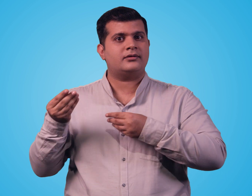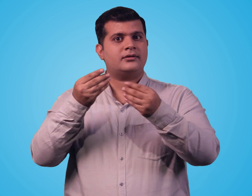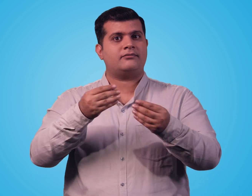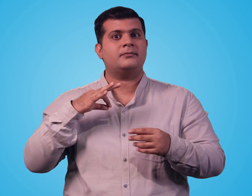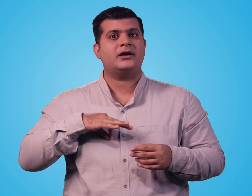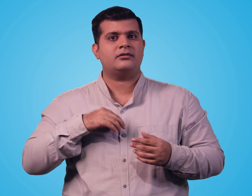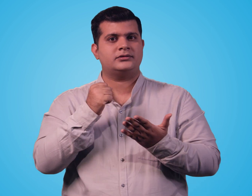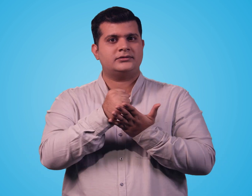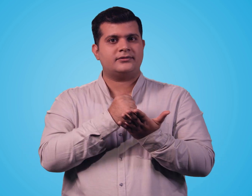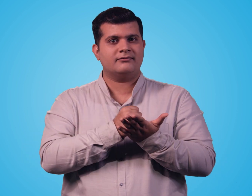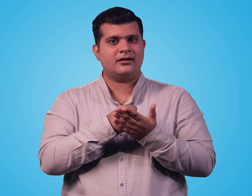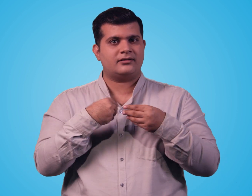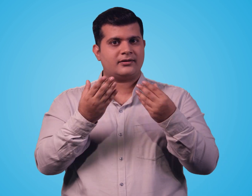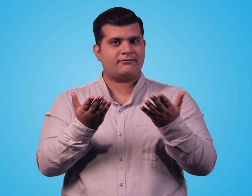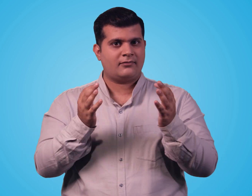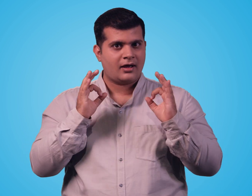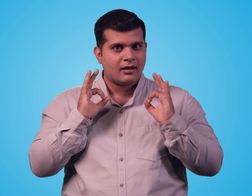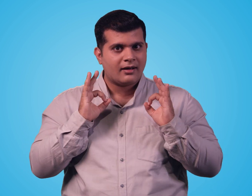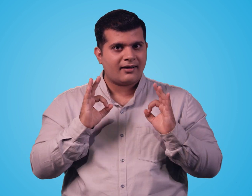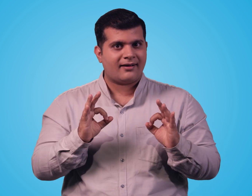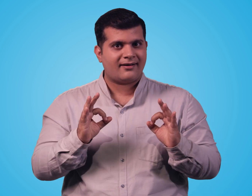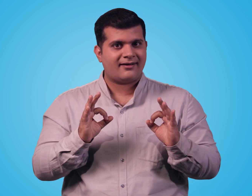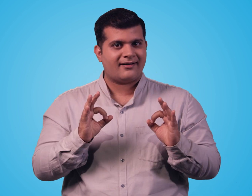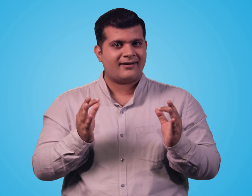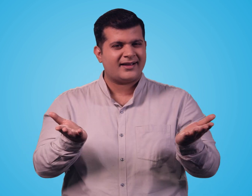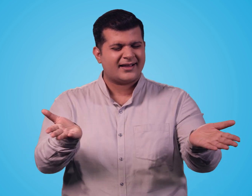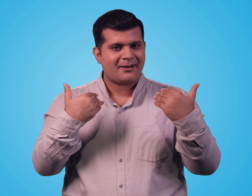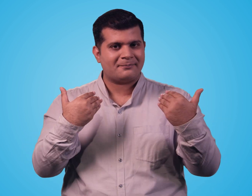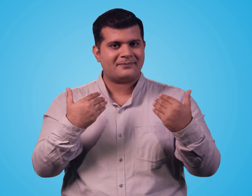You will also get a certificate! So come on, apply!